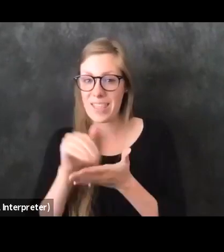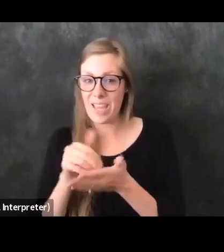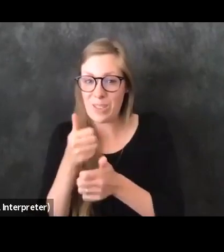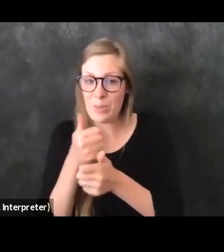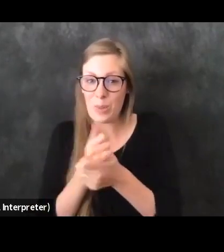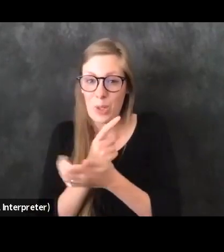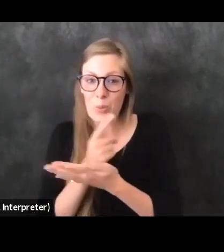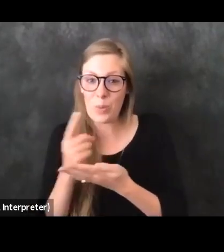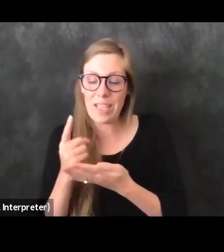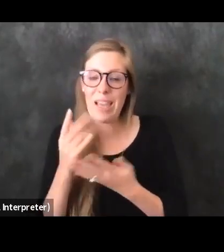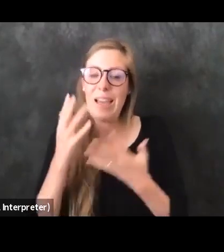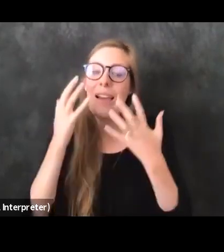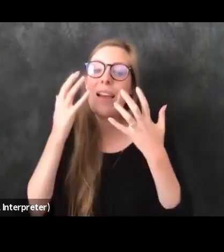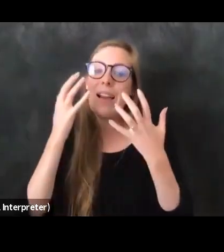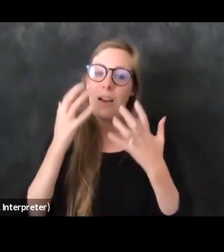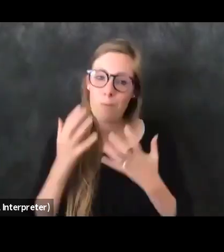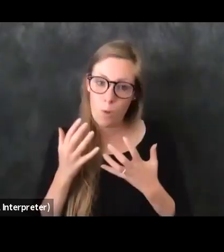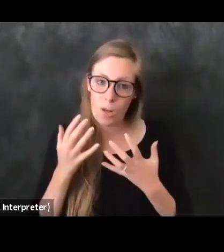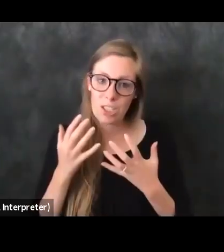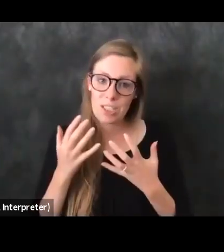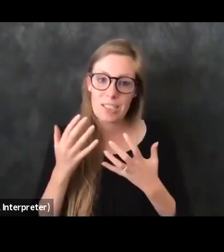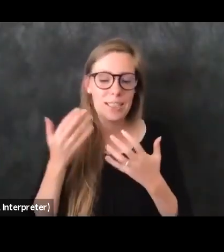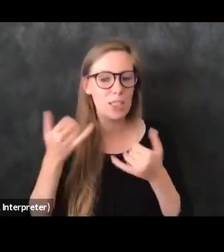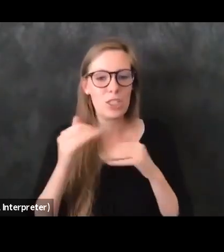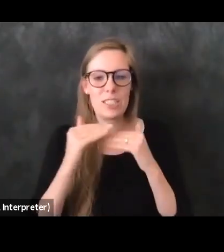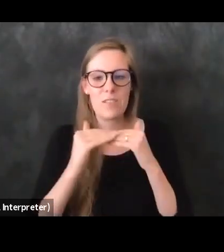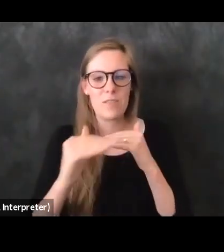Unfortunately, our allocations have remained flat since February of about